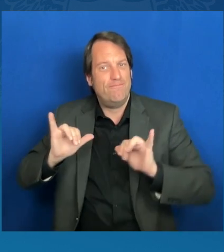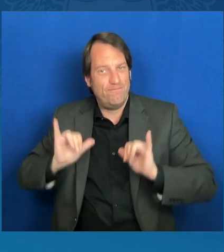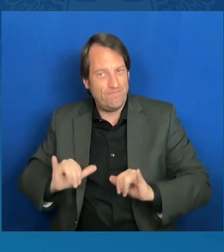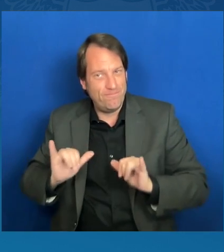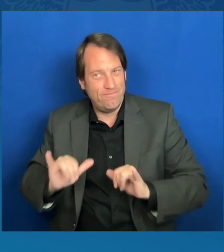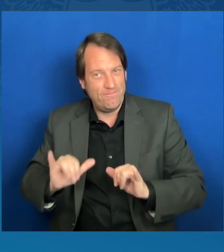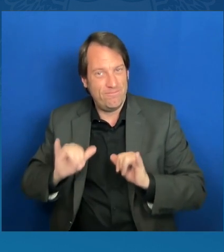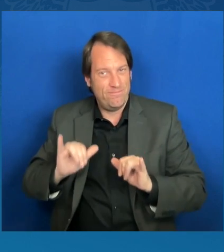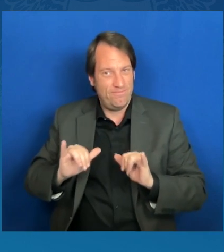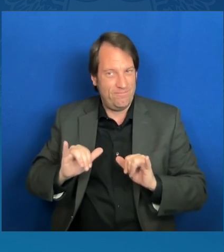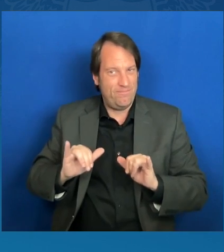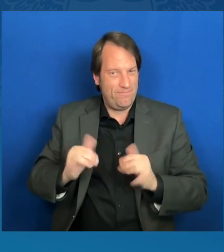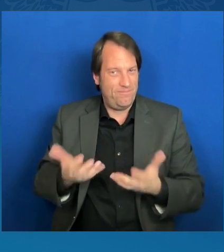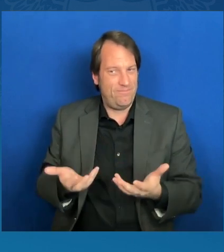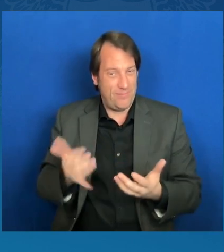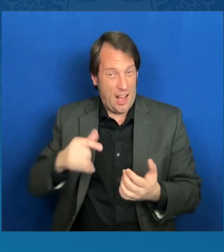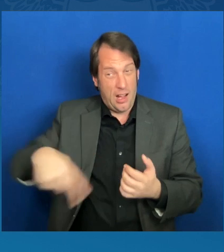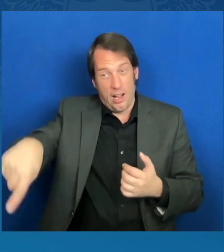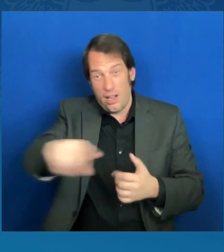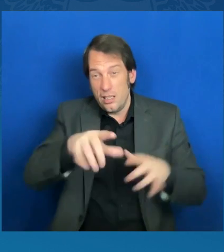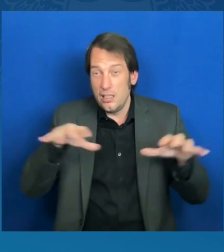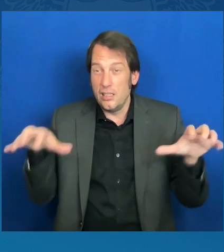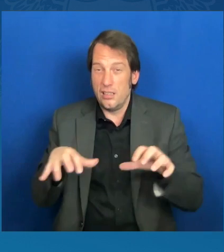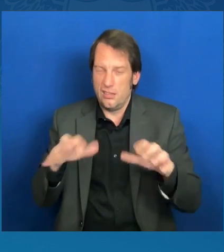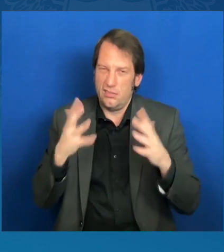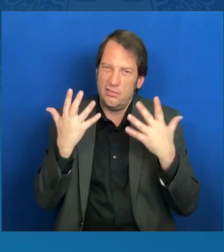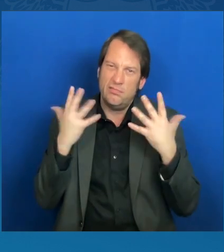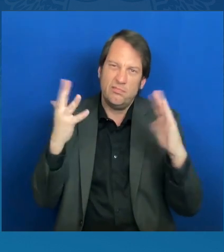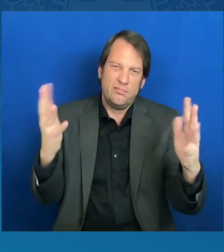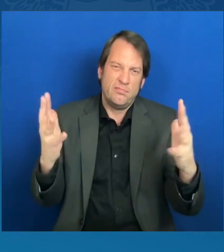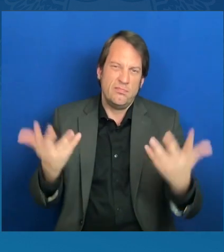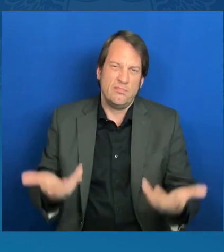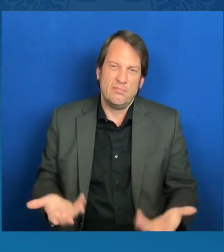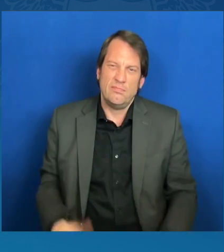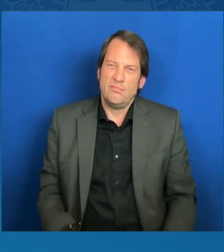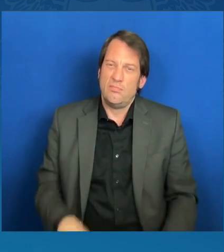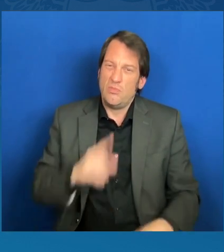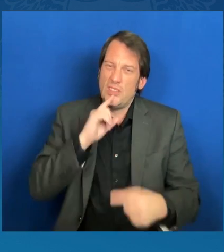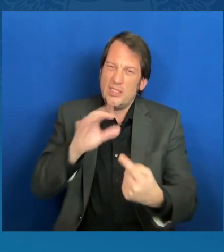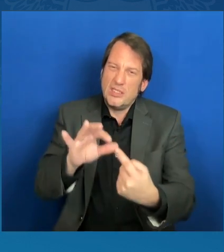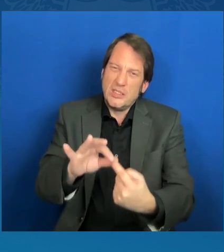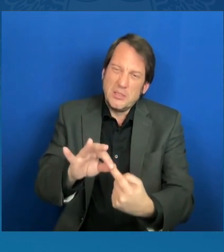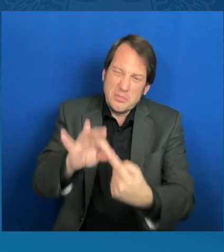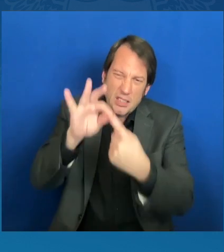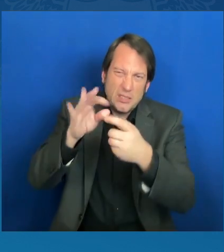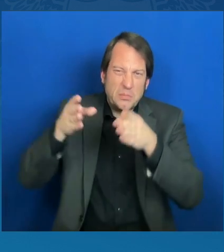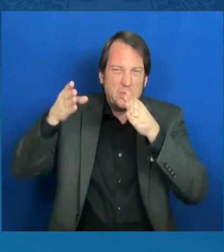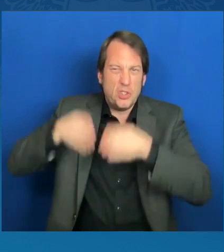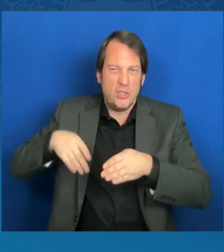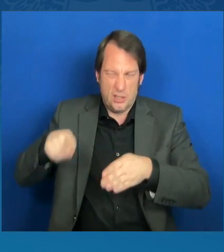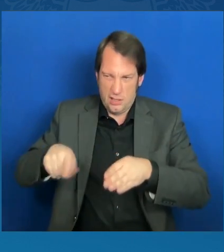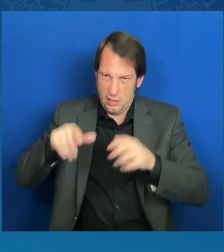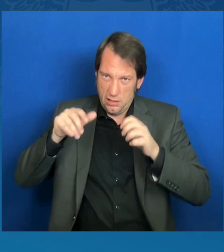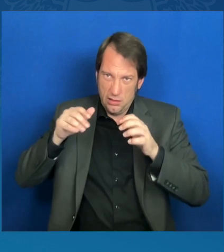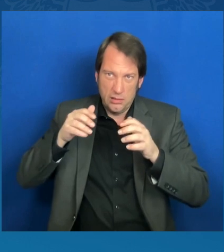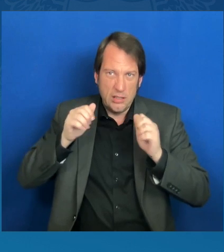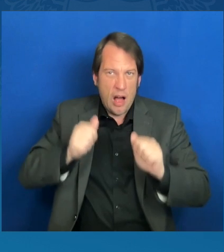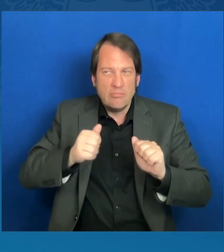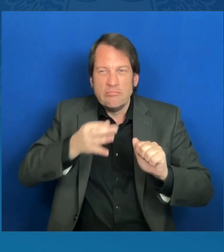And, again, I say, it takes a very special person to truly see other people -- to truly see them --